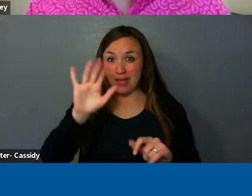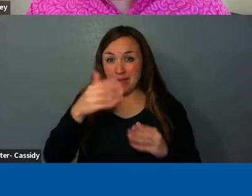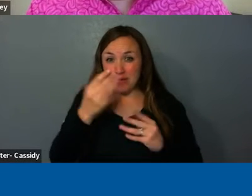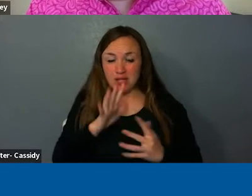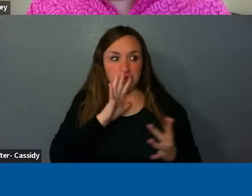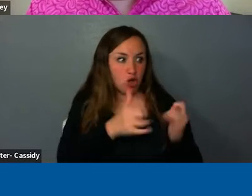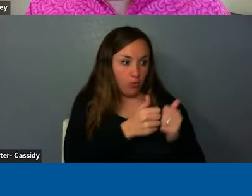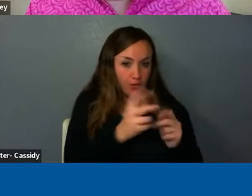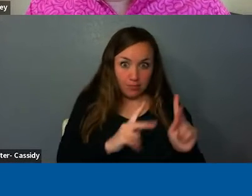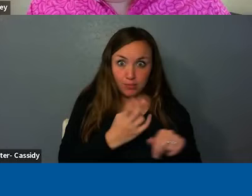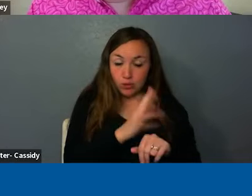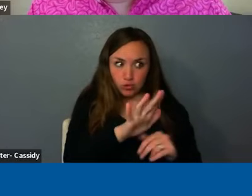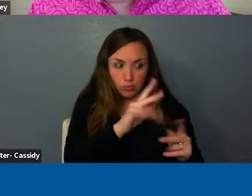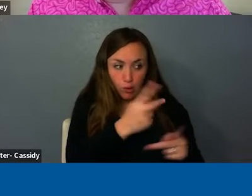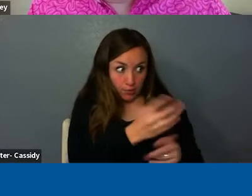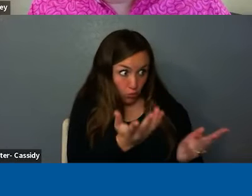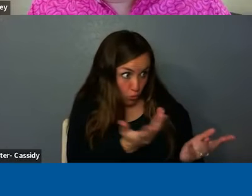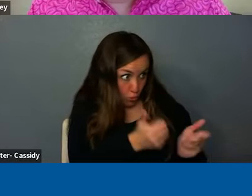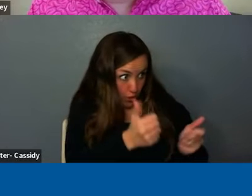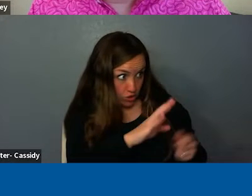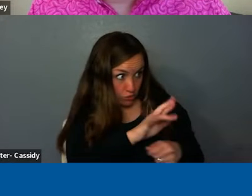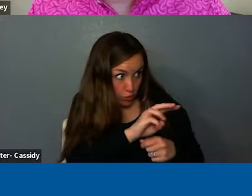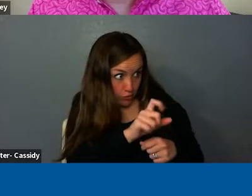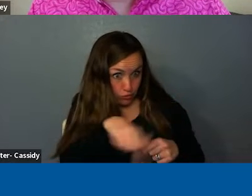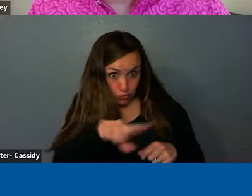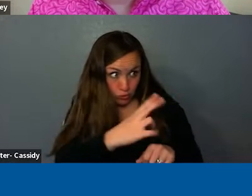Both high contrast mode and forced color mode have different themes to pick from.